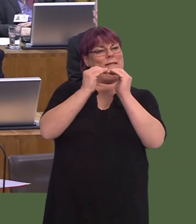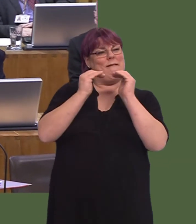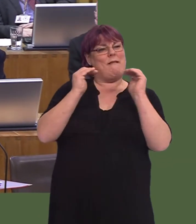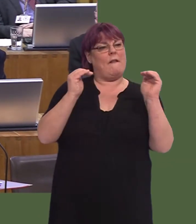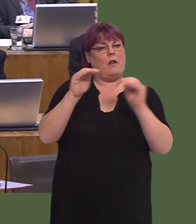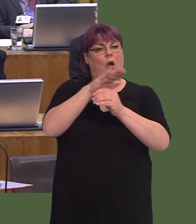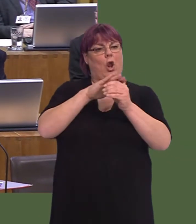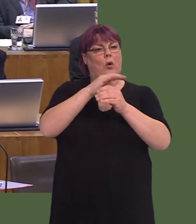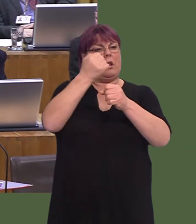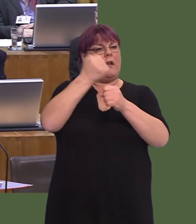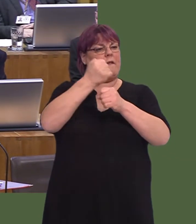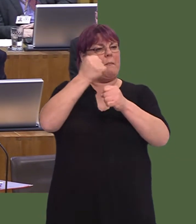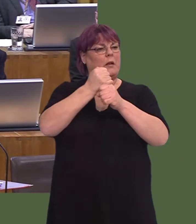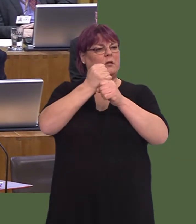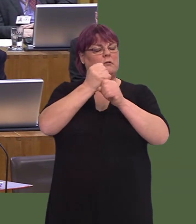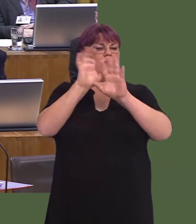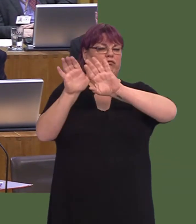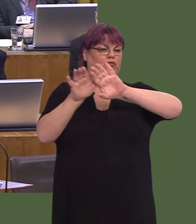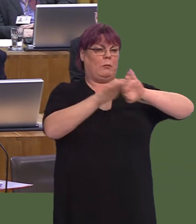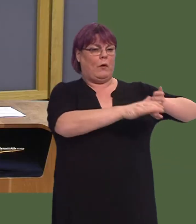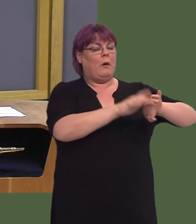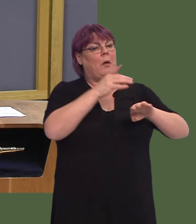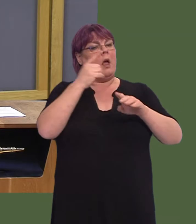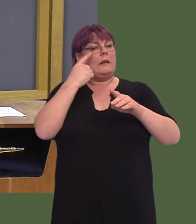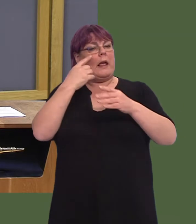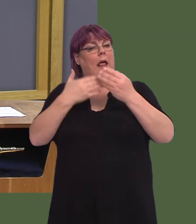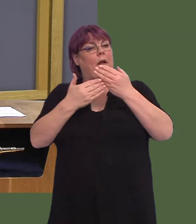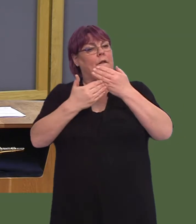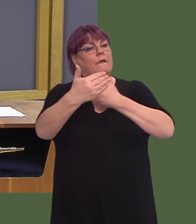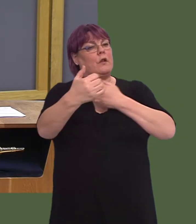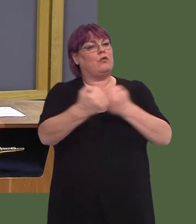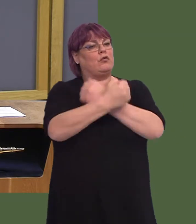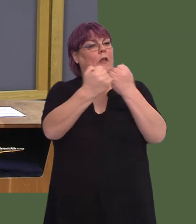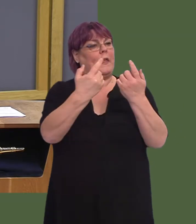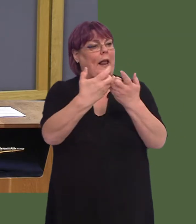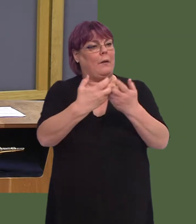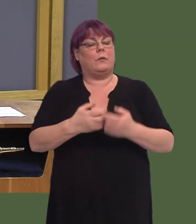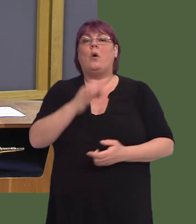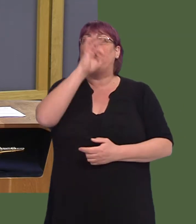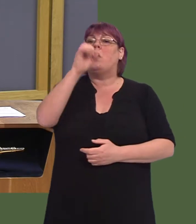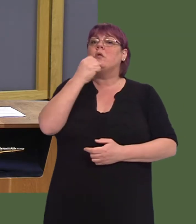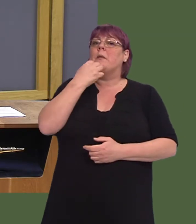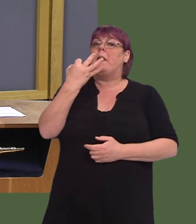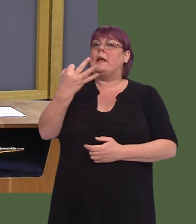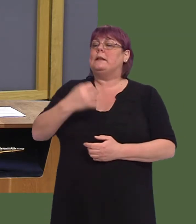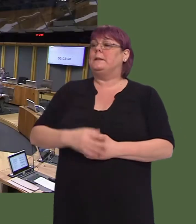but look to find ways to strengthen that level in the future. Joyce Watson AM: 8.